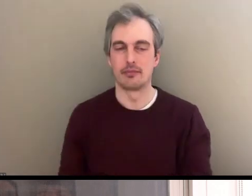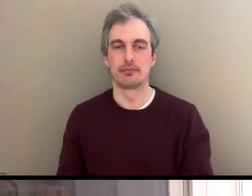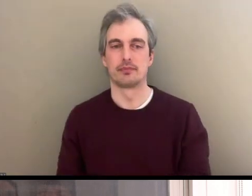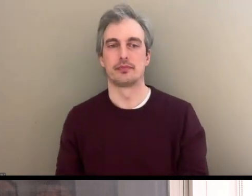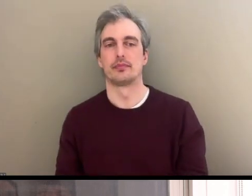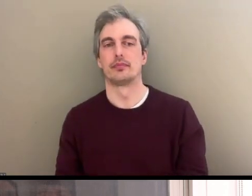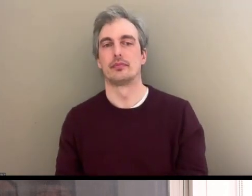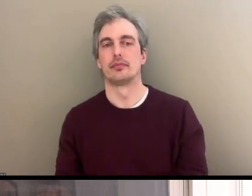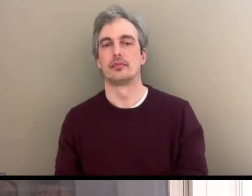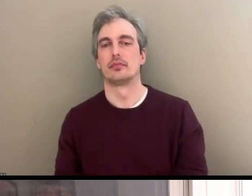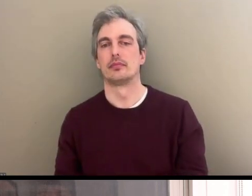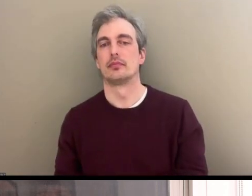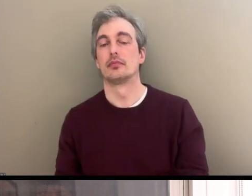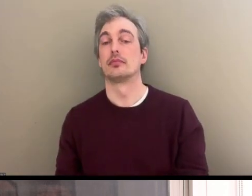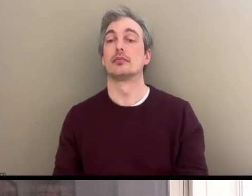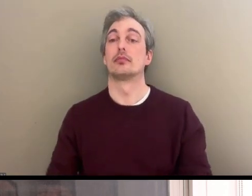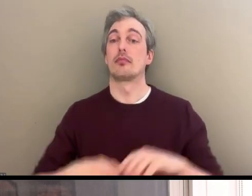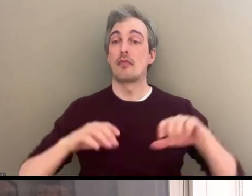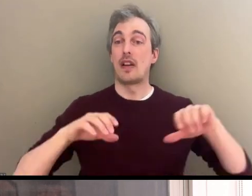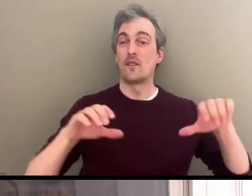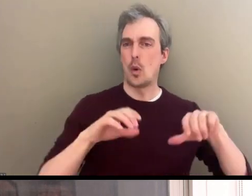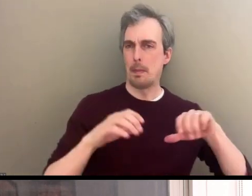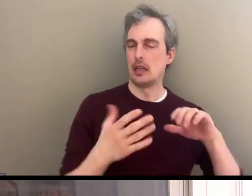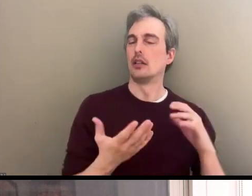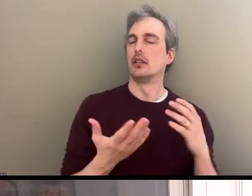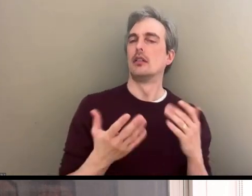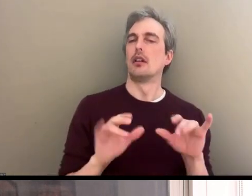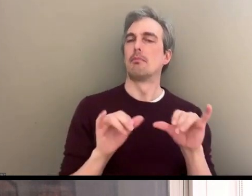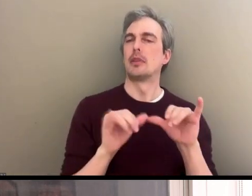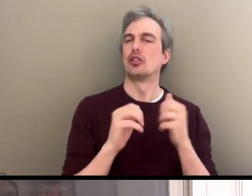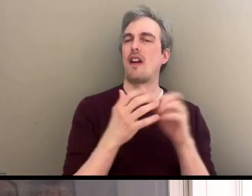Performance measures how fast your page loads and becomes interactive.